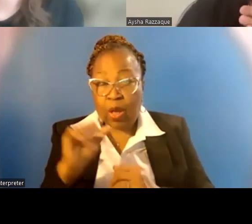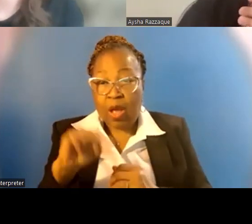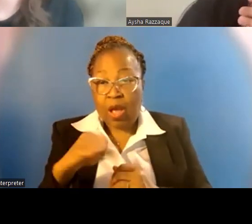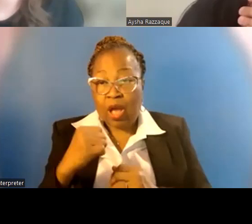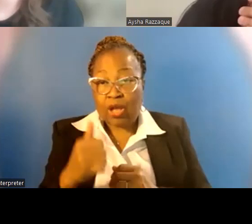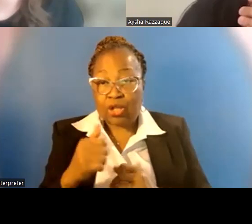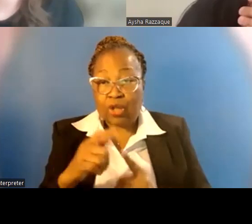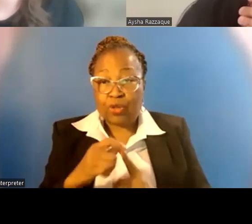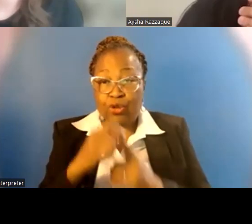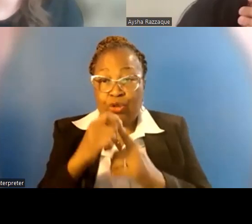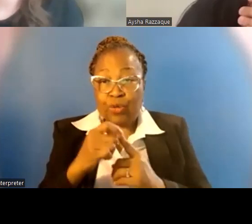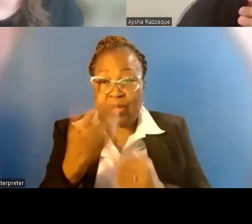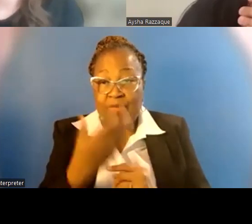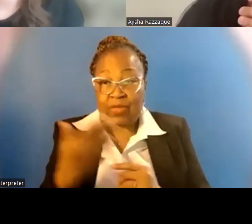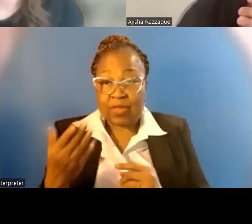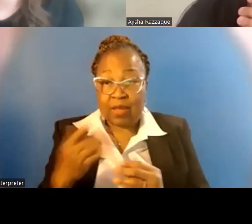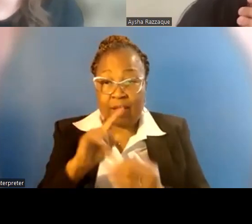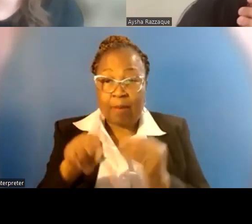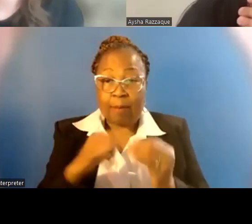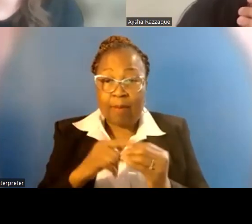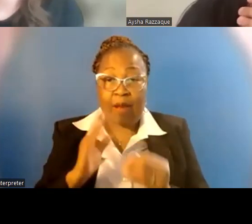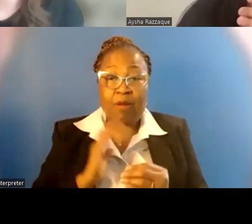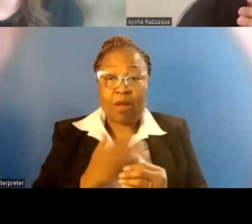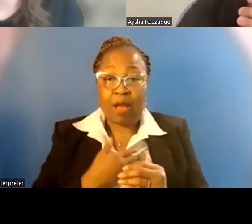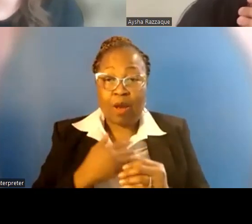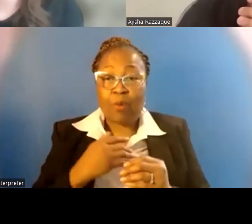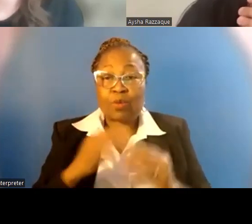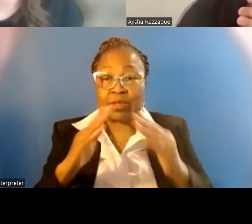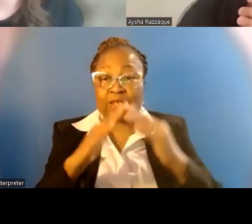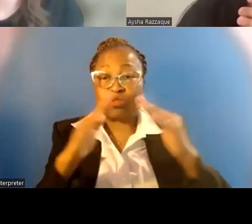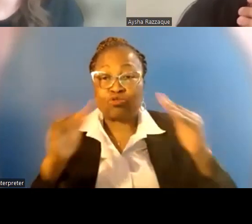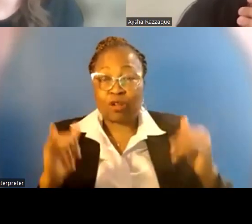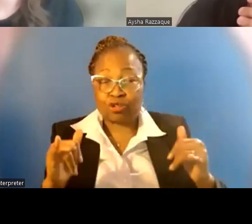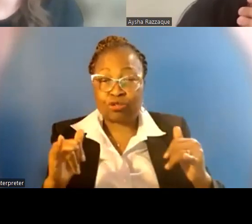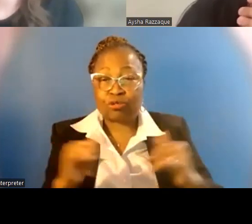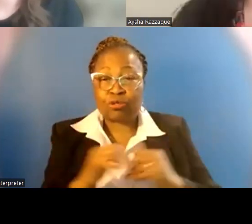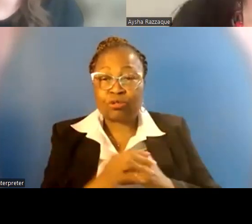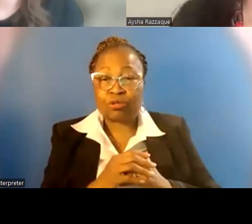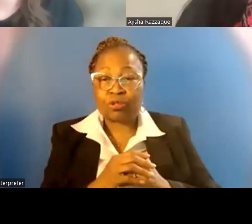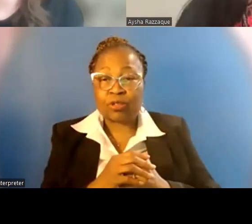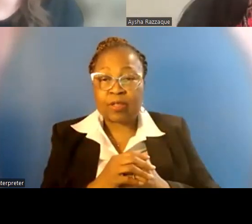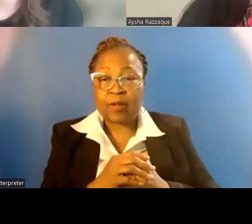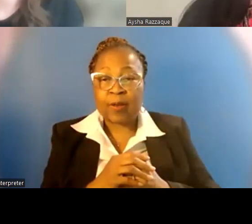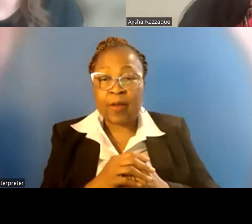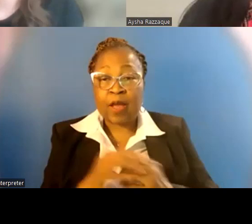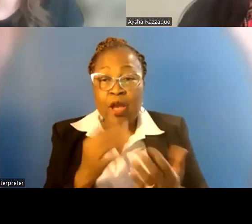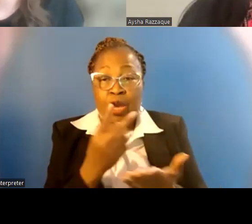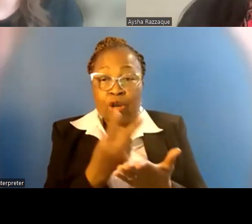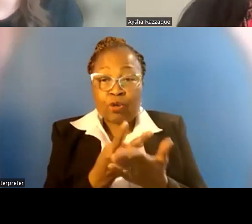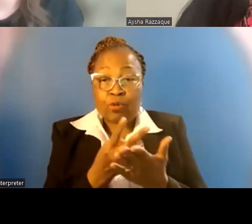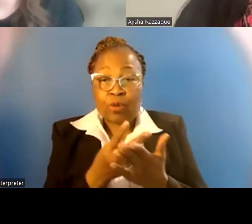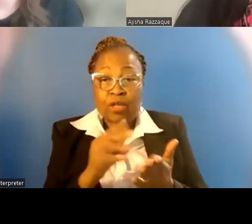is that graduate students who are disabled are actually all together.